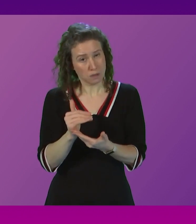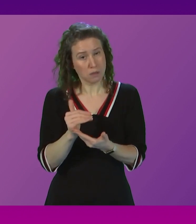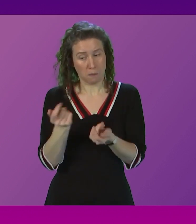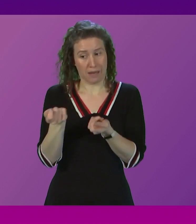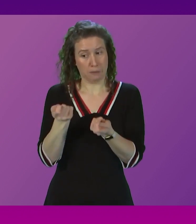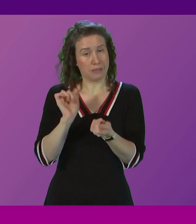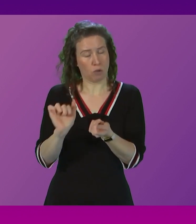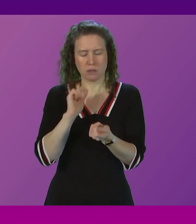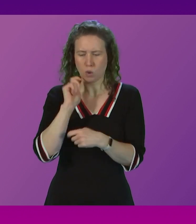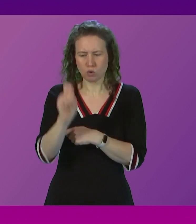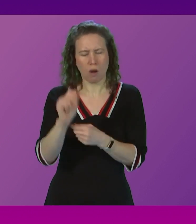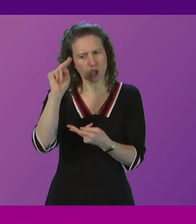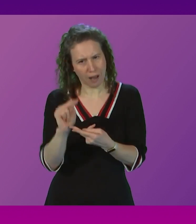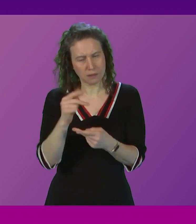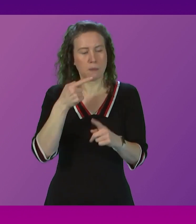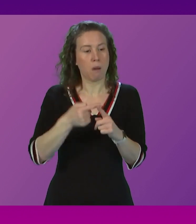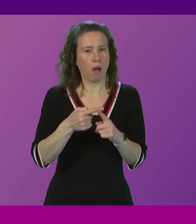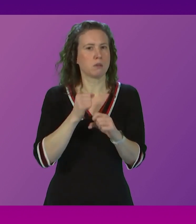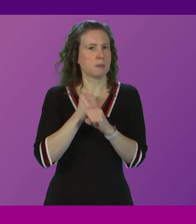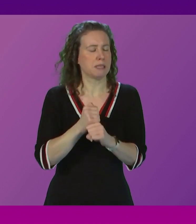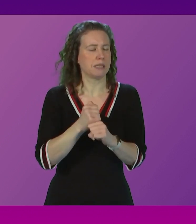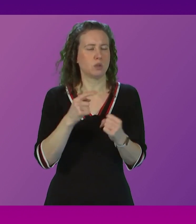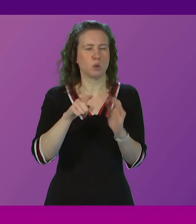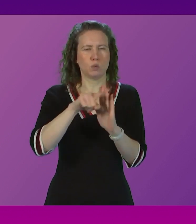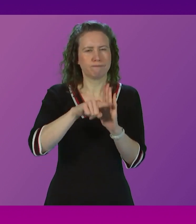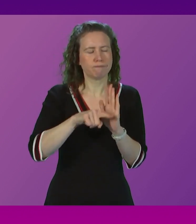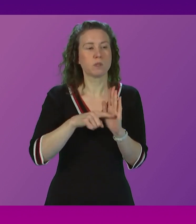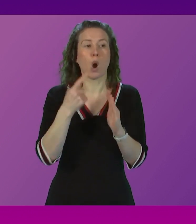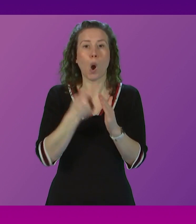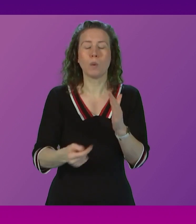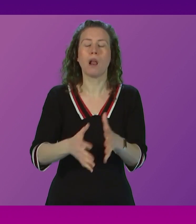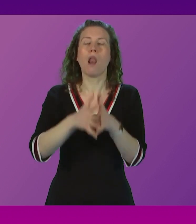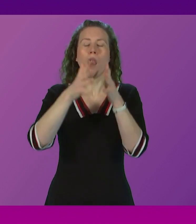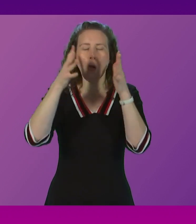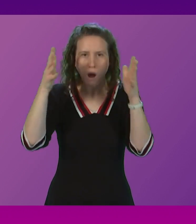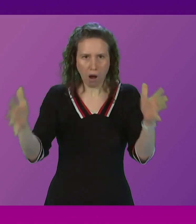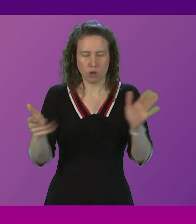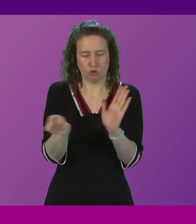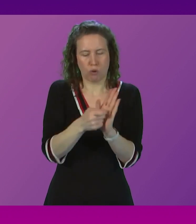and we have committed to lay regulations so that only the largest grocery retailers will